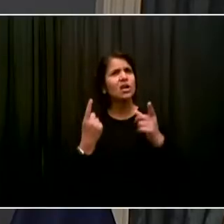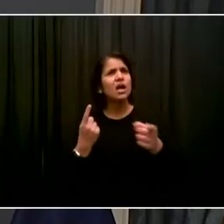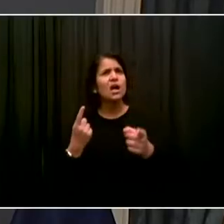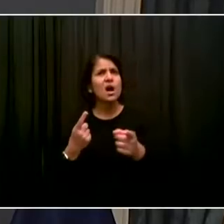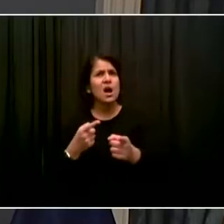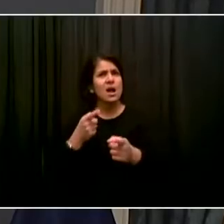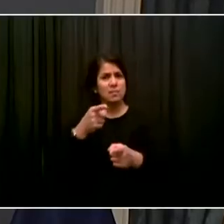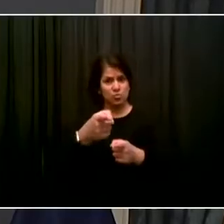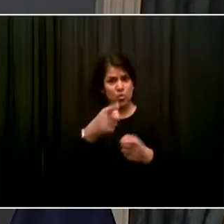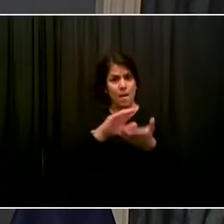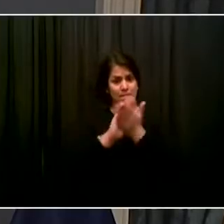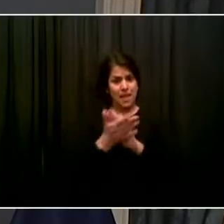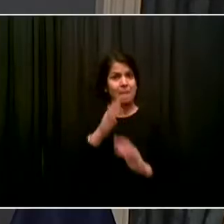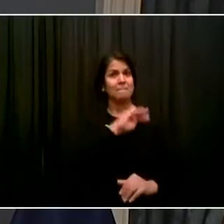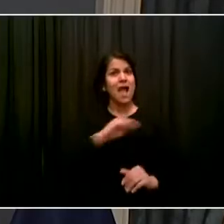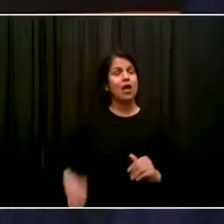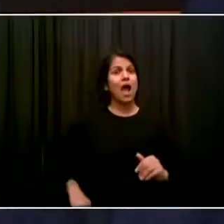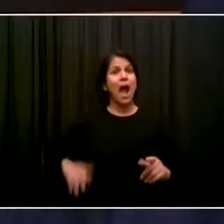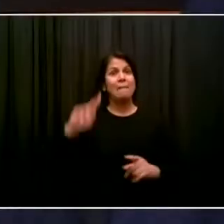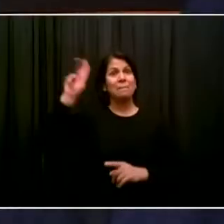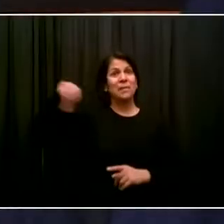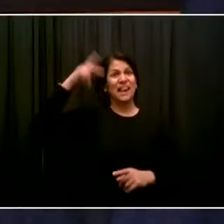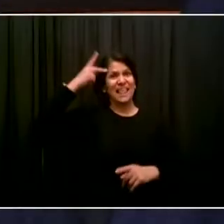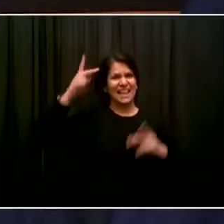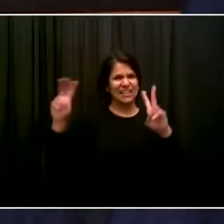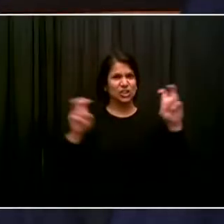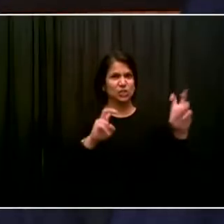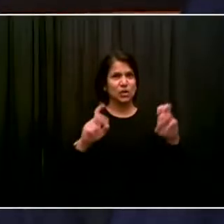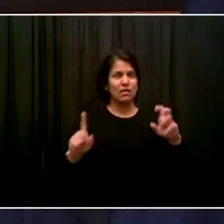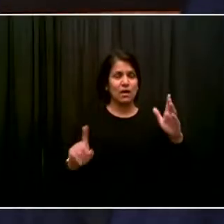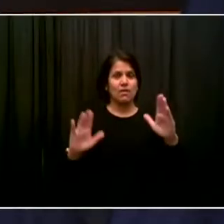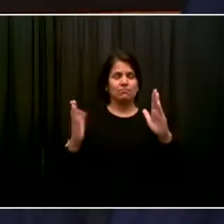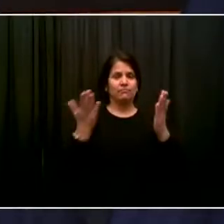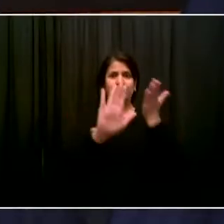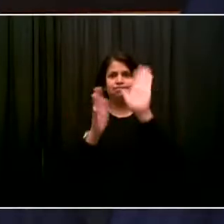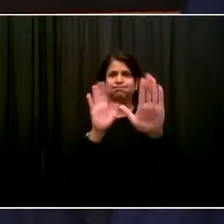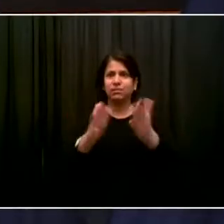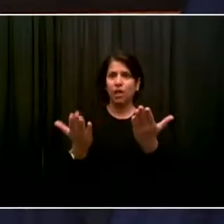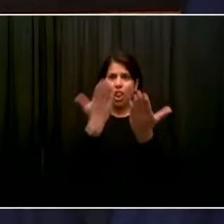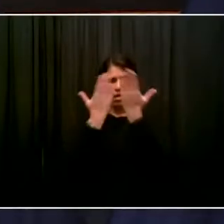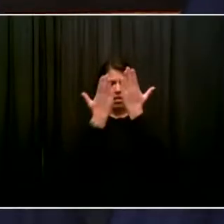THE COURSE OF YOU BEING MAYOR,